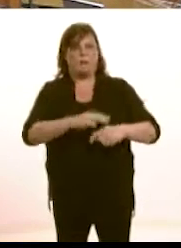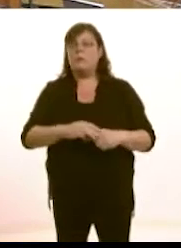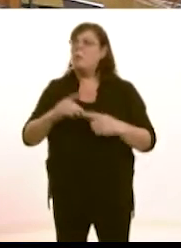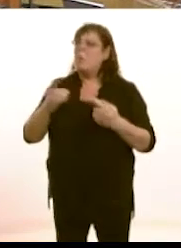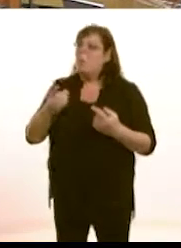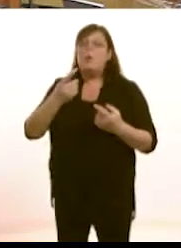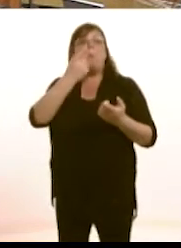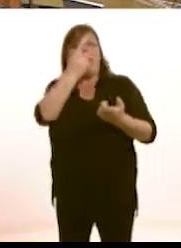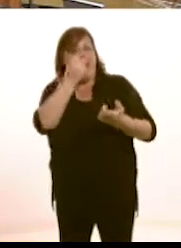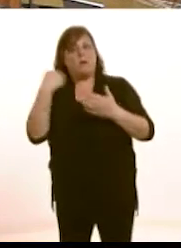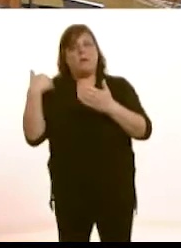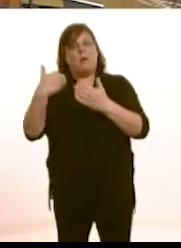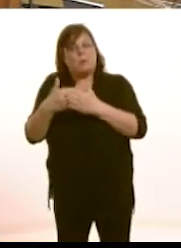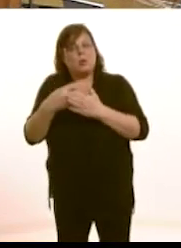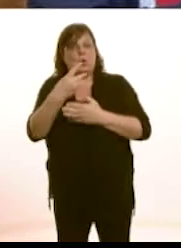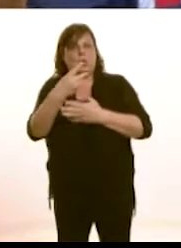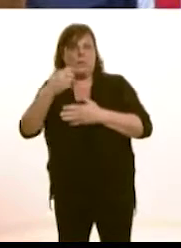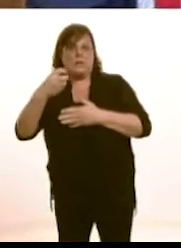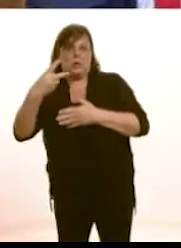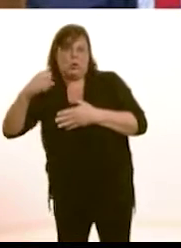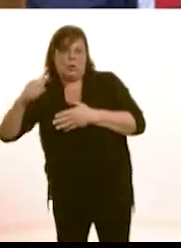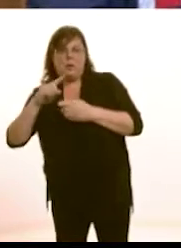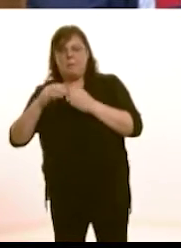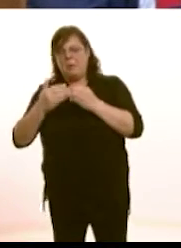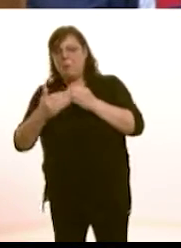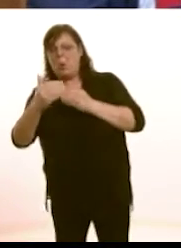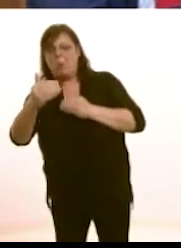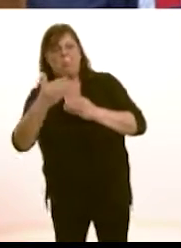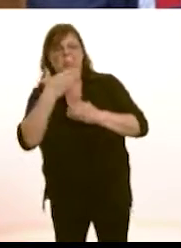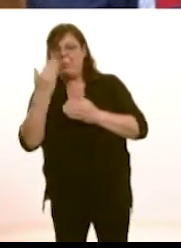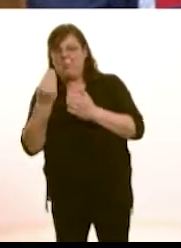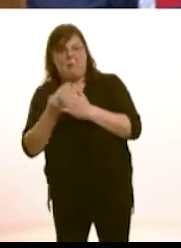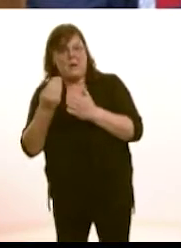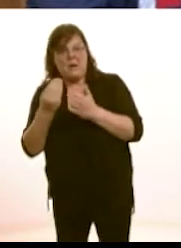Thatís what weíre aiming to do. Beyond that, there is no money at all to pay farming subsidies unless the UK Government